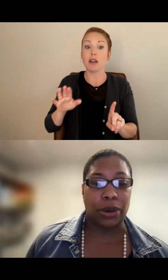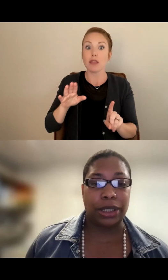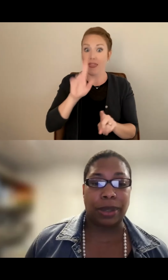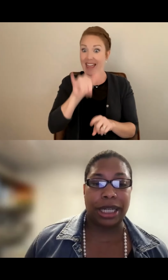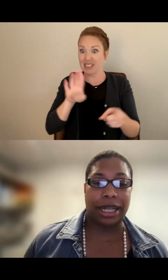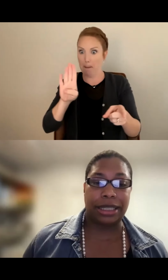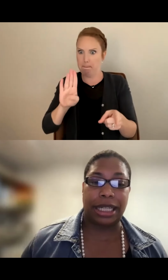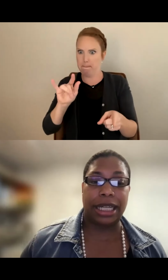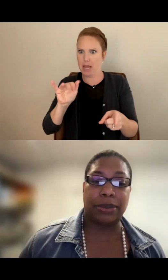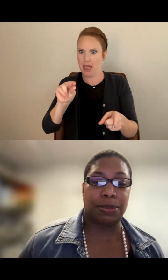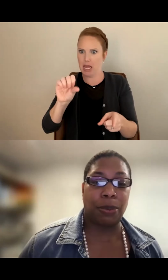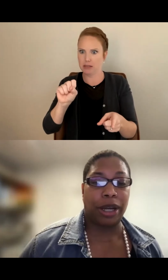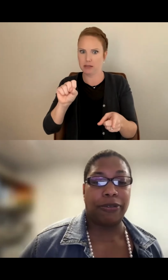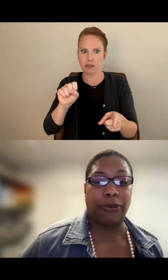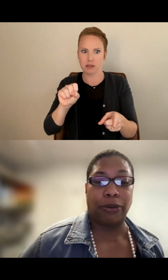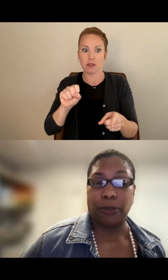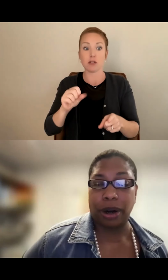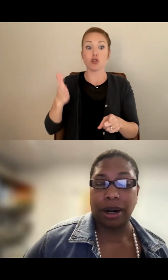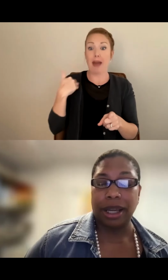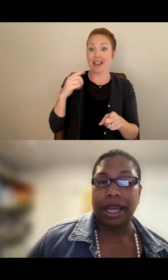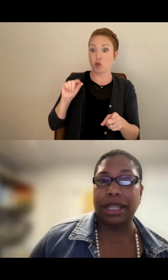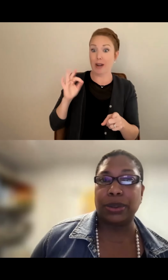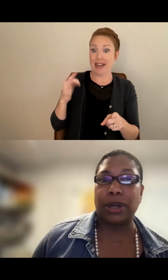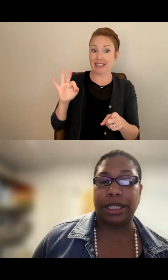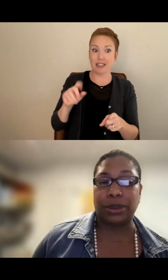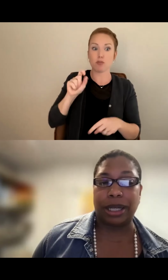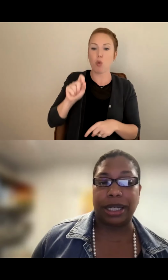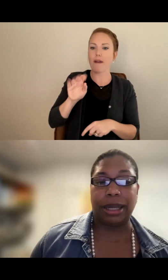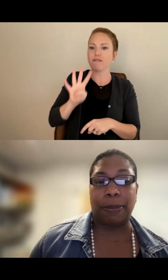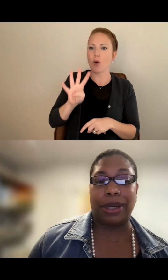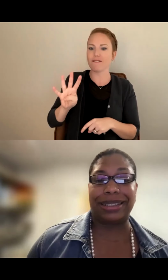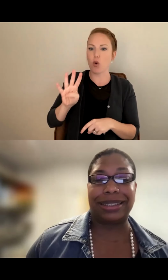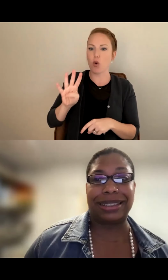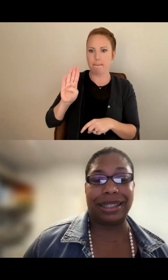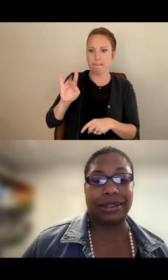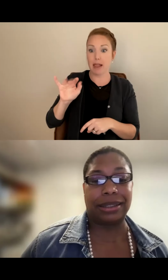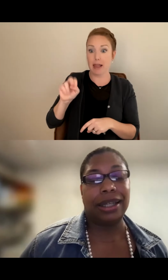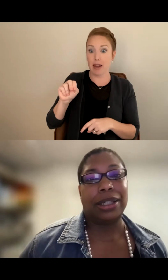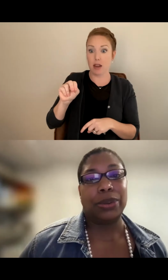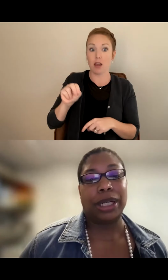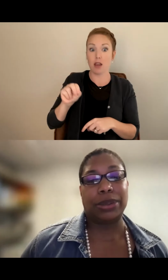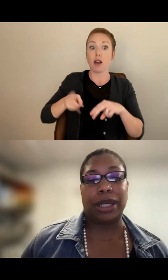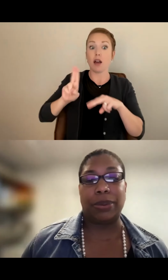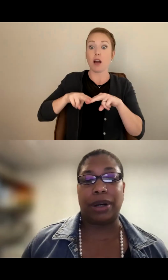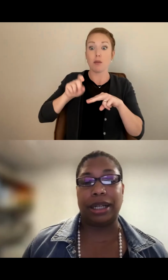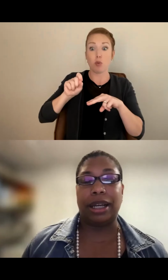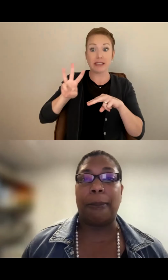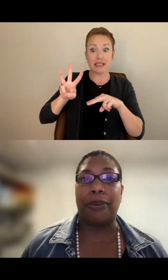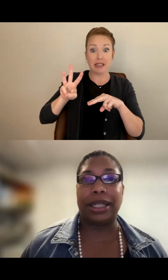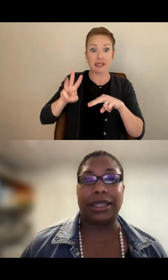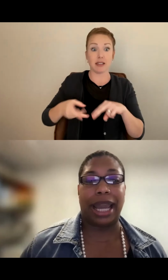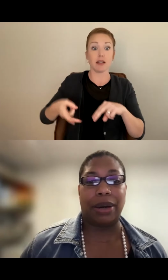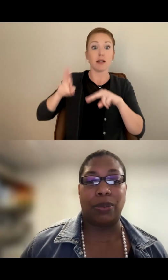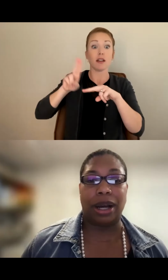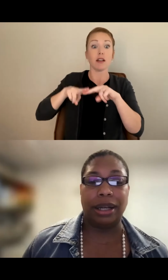In 2019, it was .44. In 2020, .6. In 2021, .81.